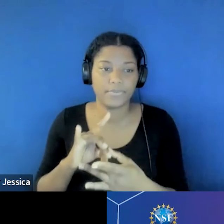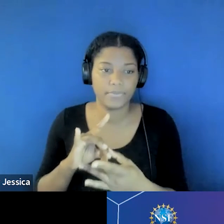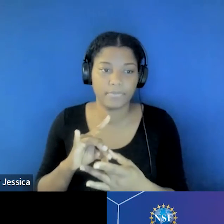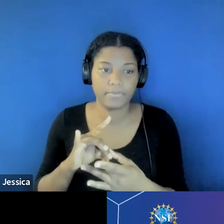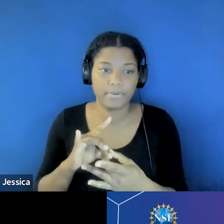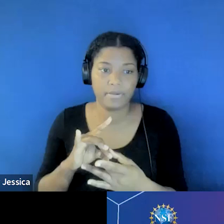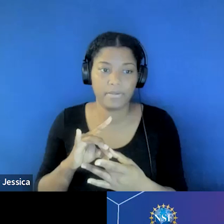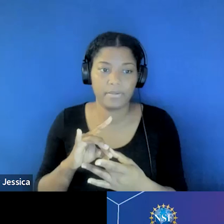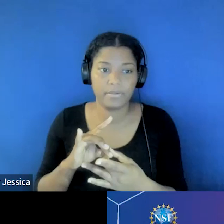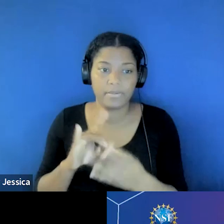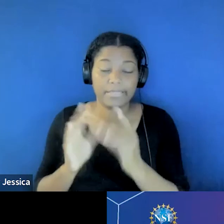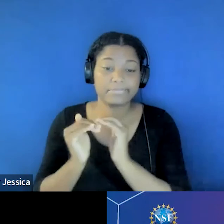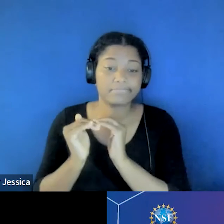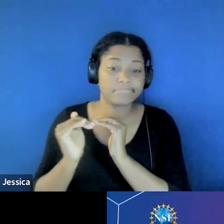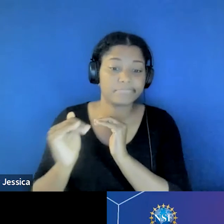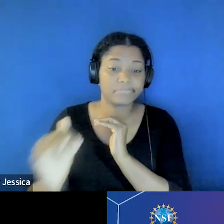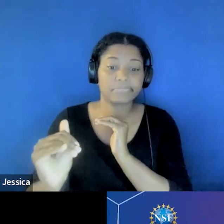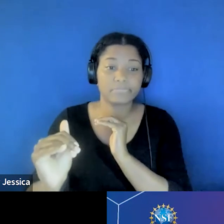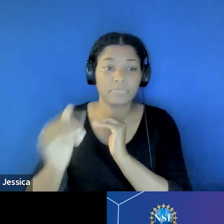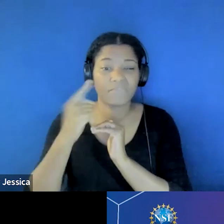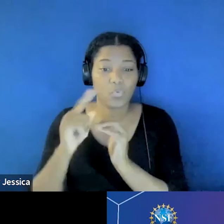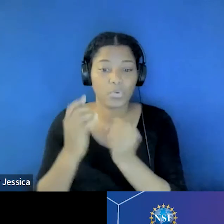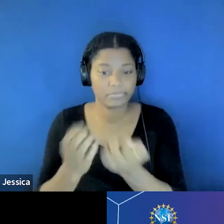sustainability component of the management plan.